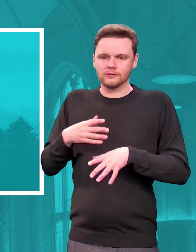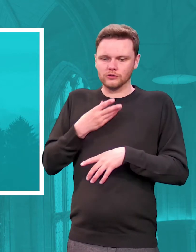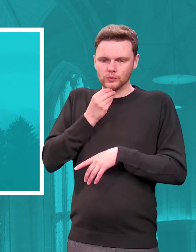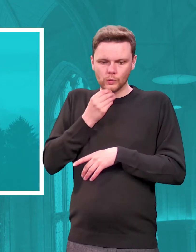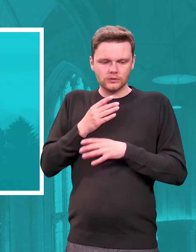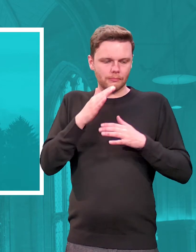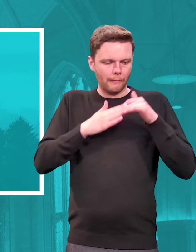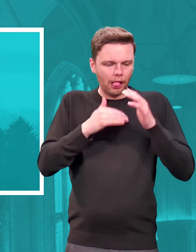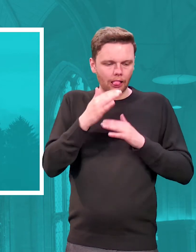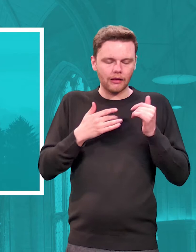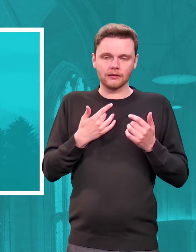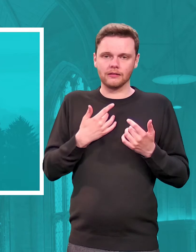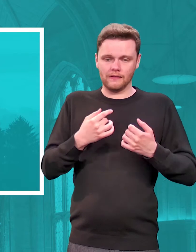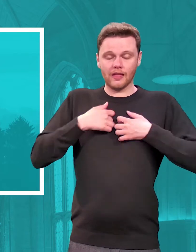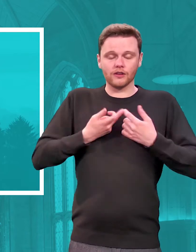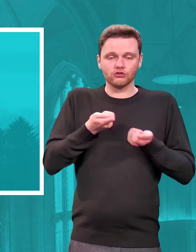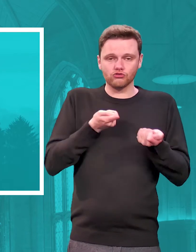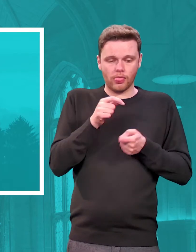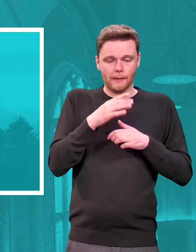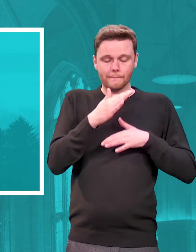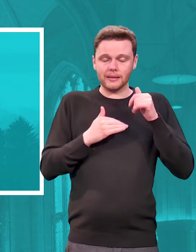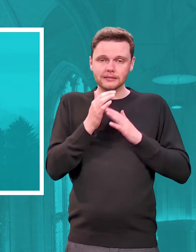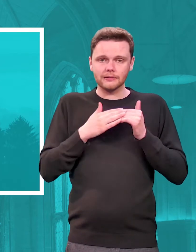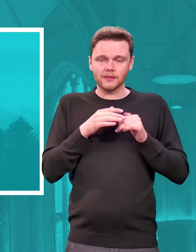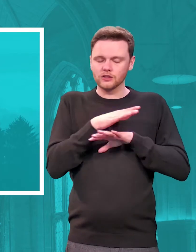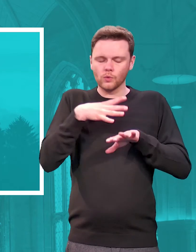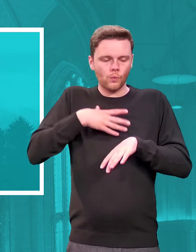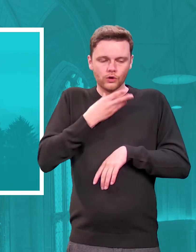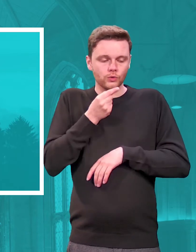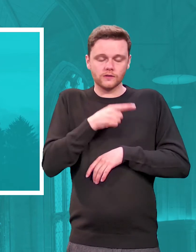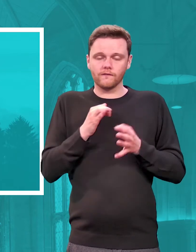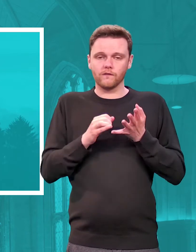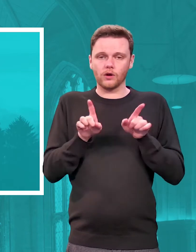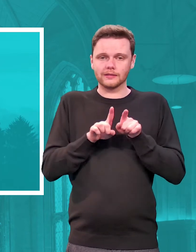over which they have control for the purposes of a same sex marriage,